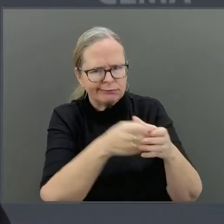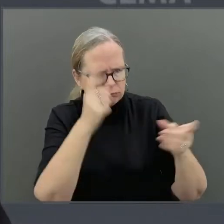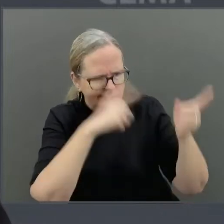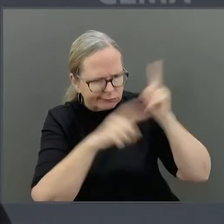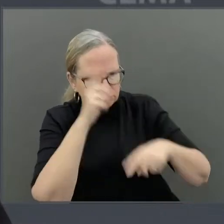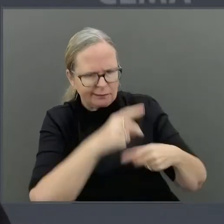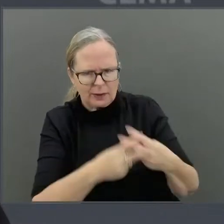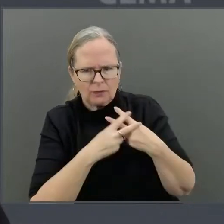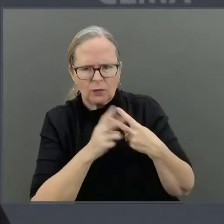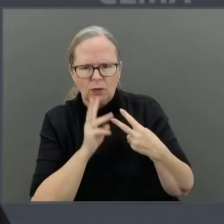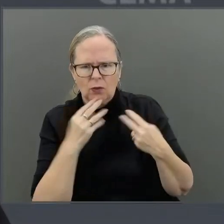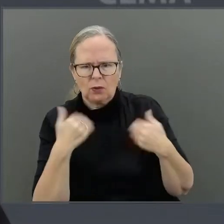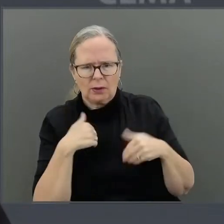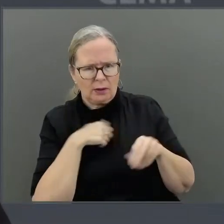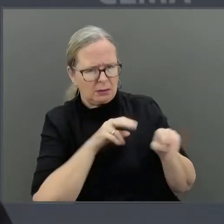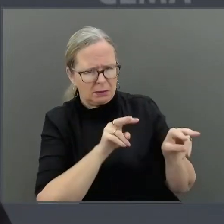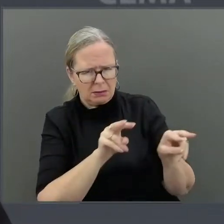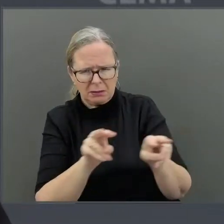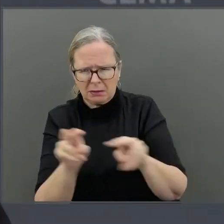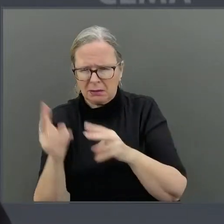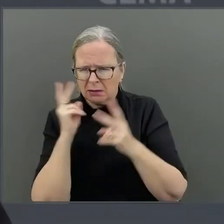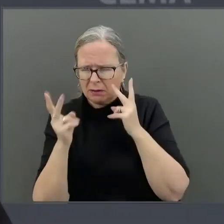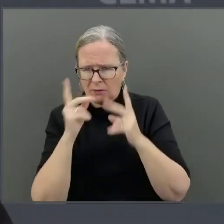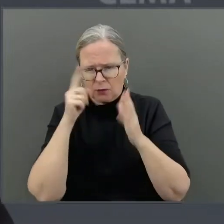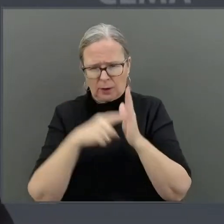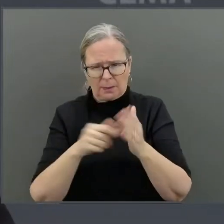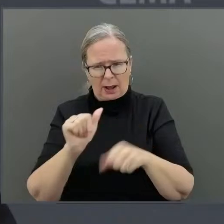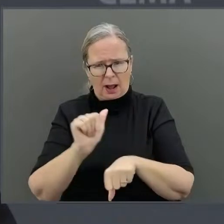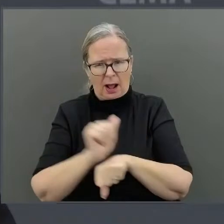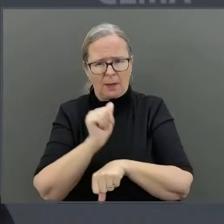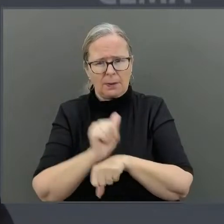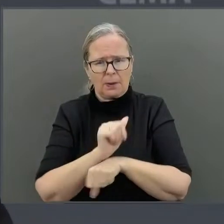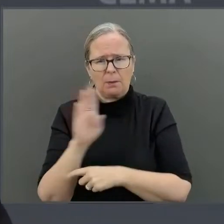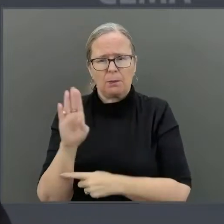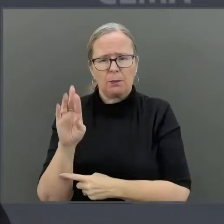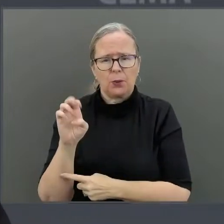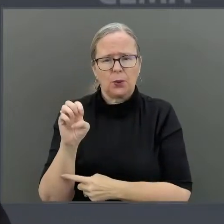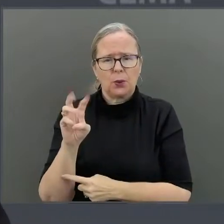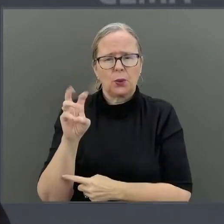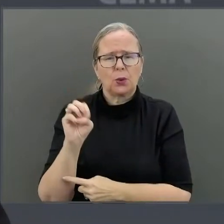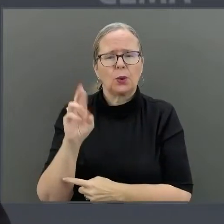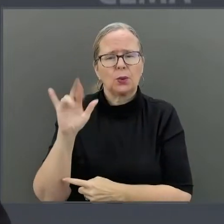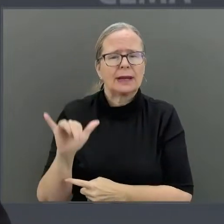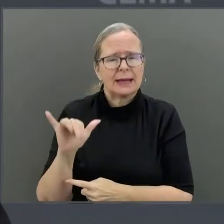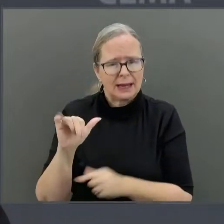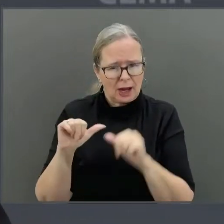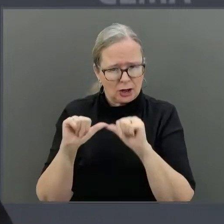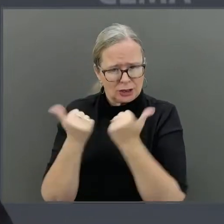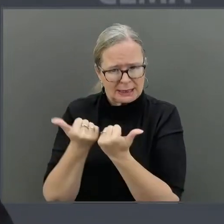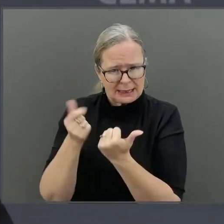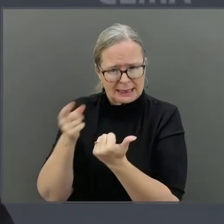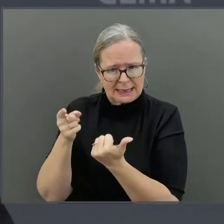Association sharing information to its membership on how to conserve water lastly before I move on